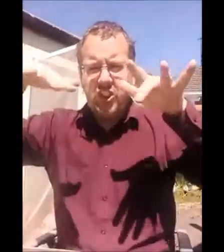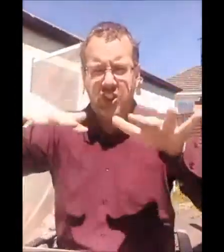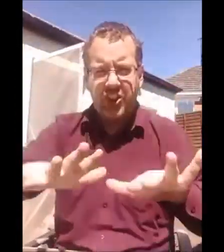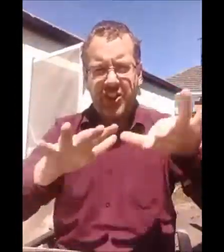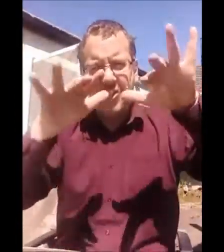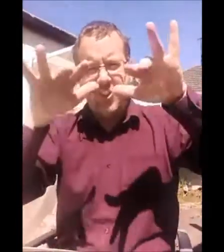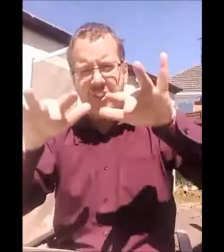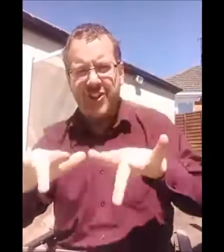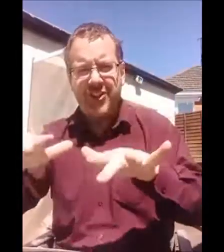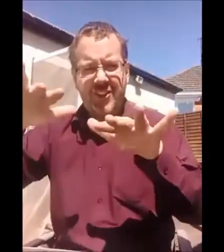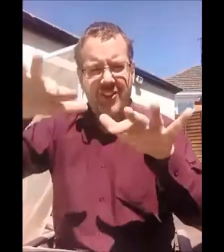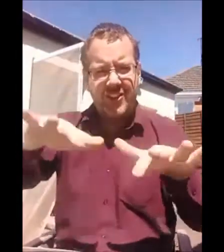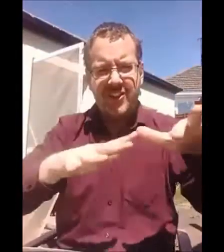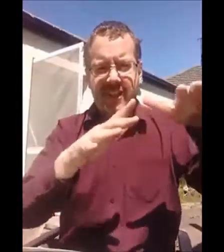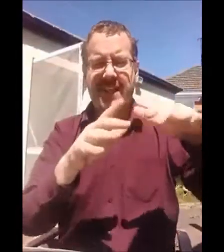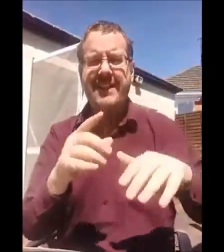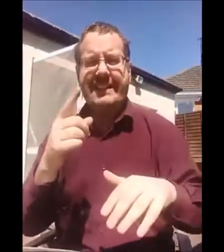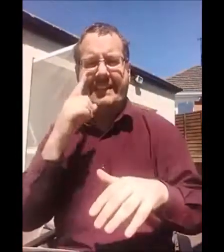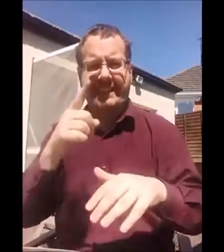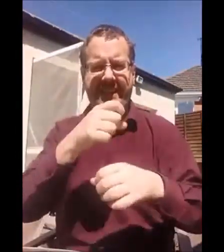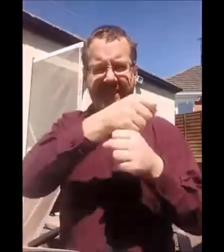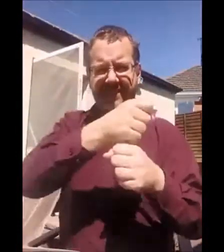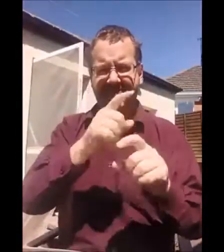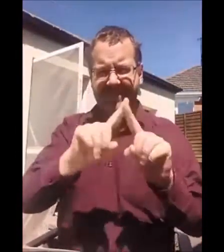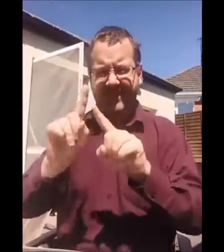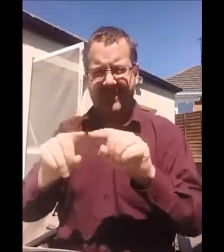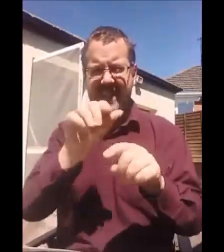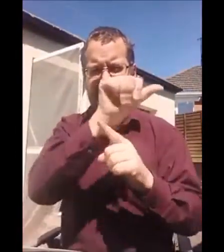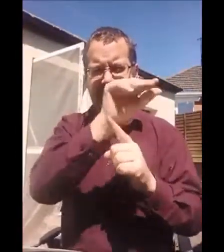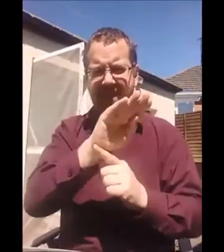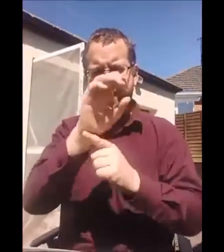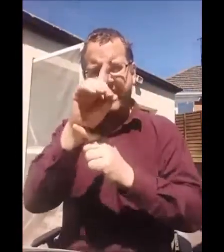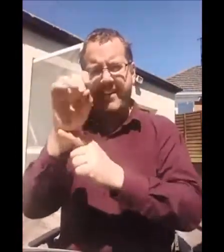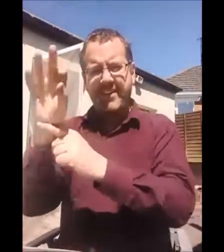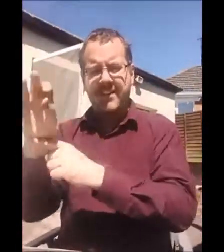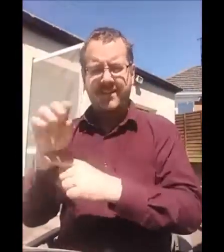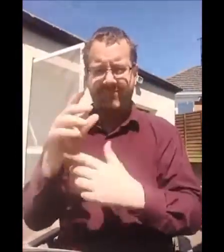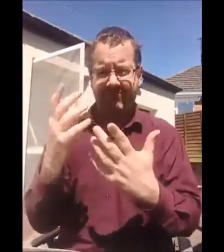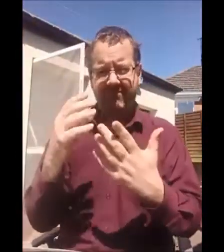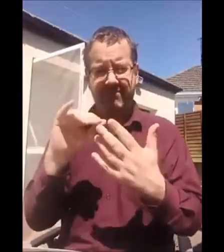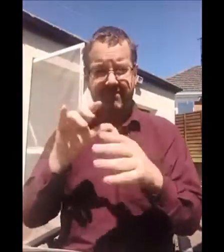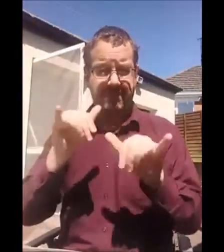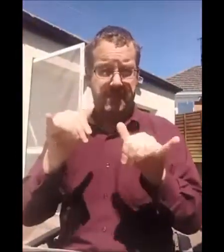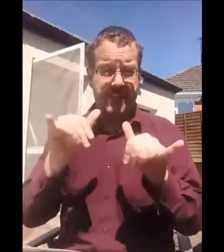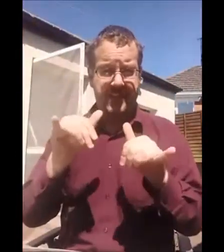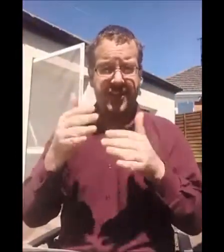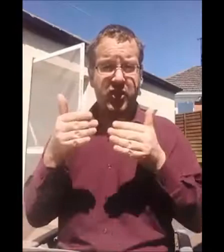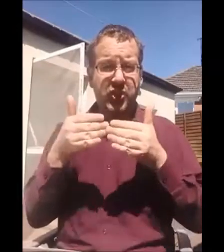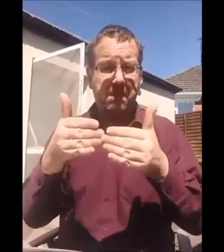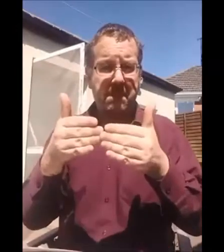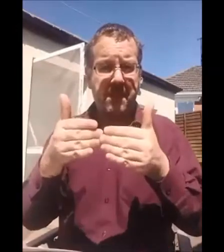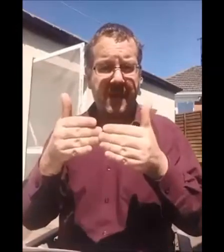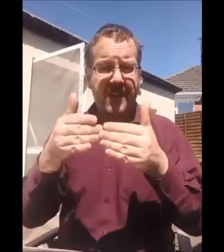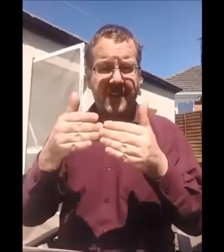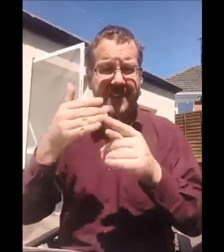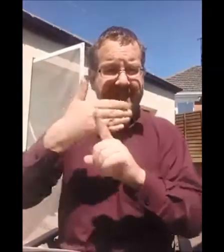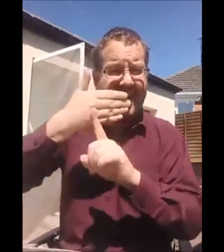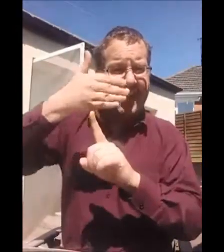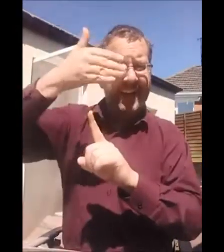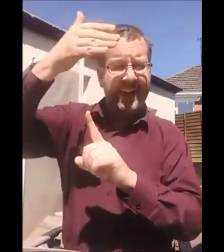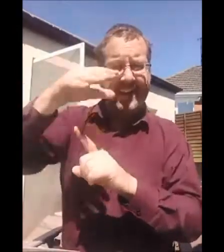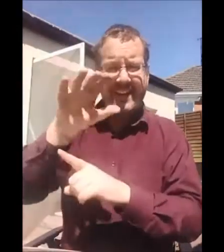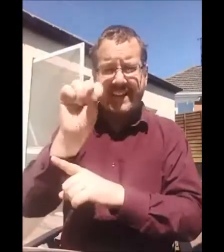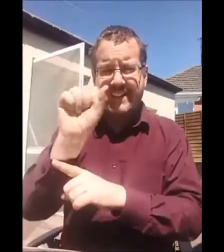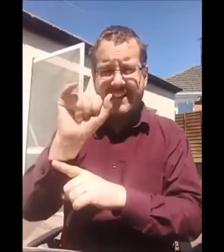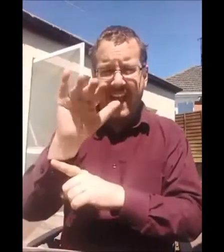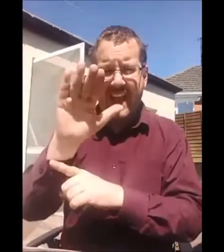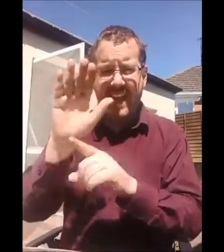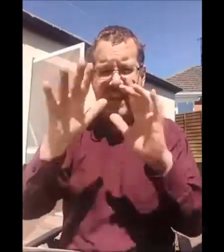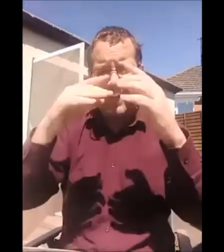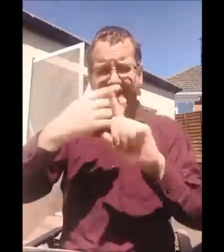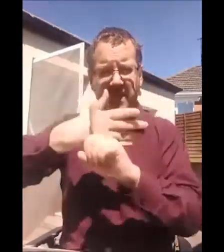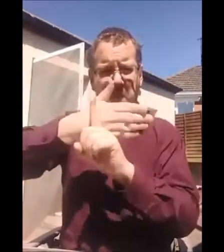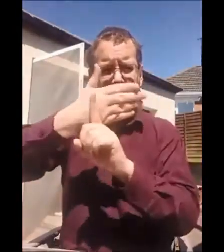and the fingerspelled letters in the upper half could represent insignias on the sails of ships;